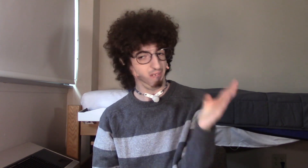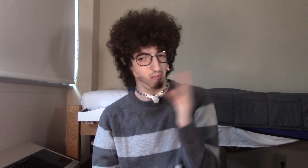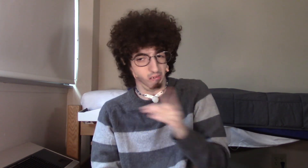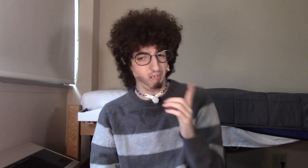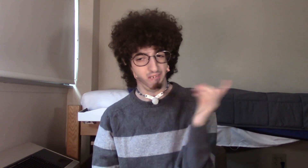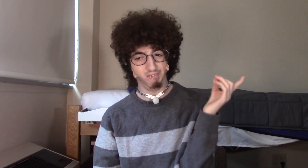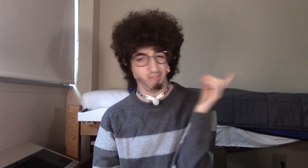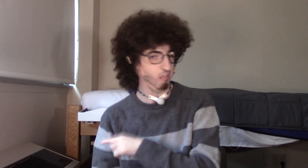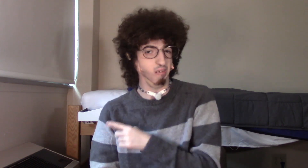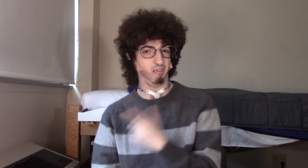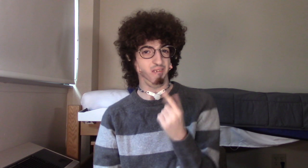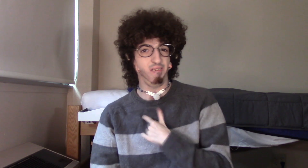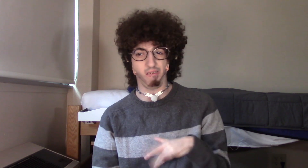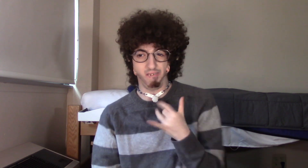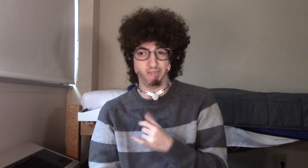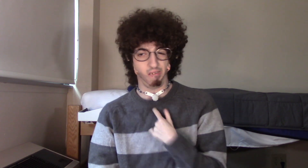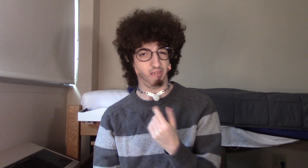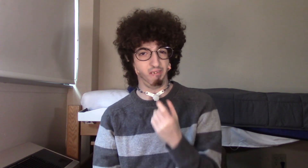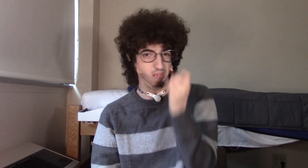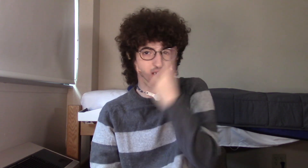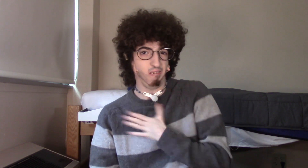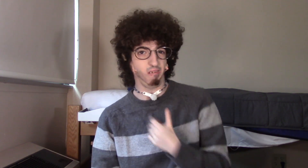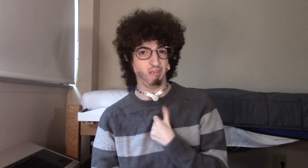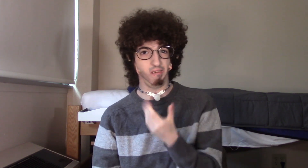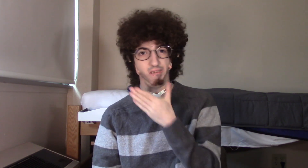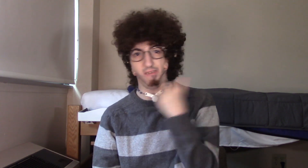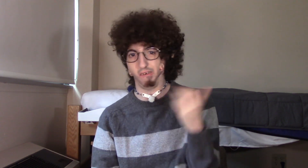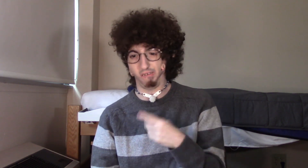and god damn do I feel like I understand myself better!